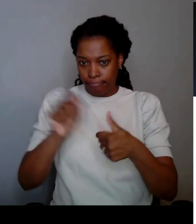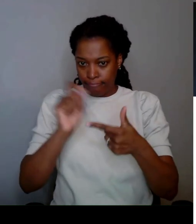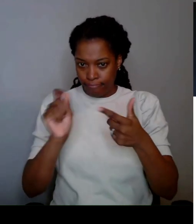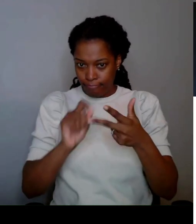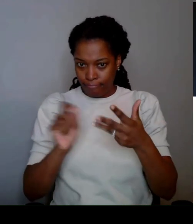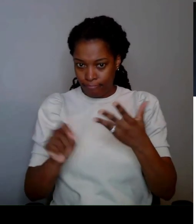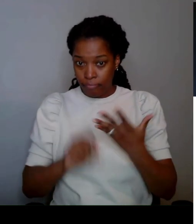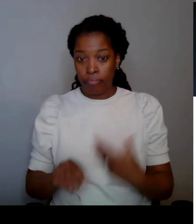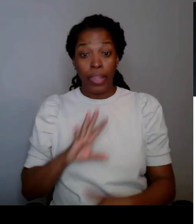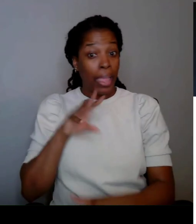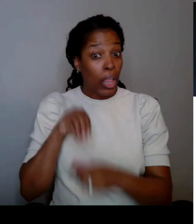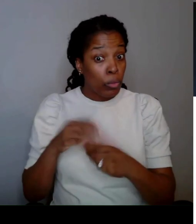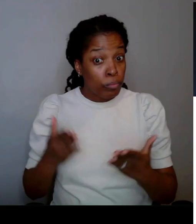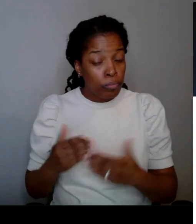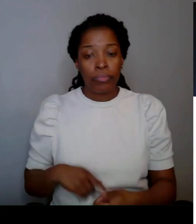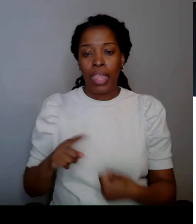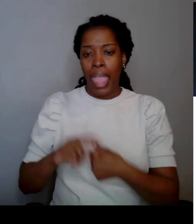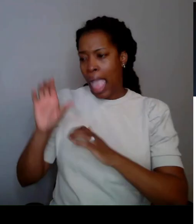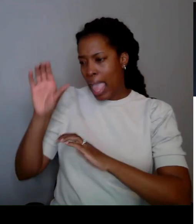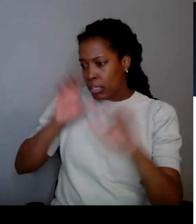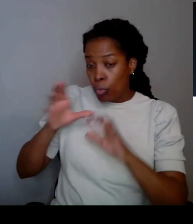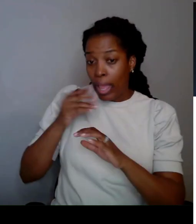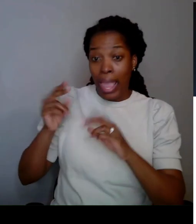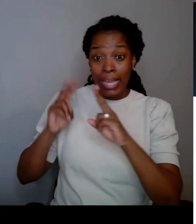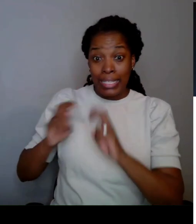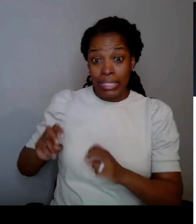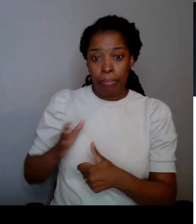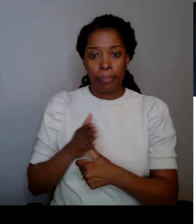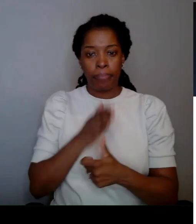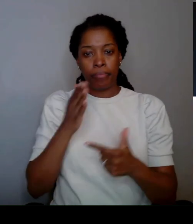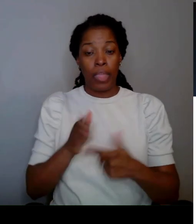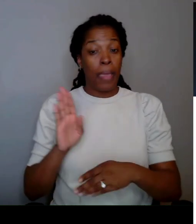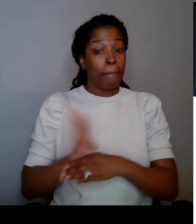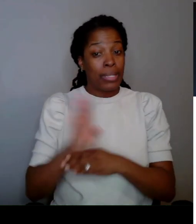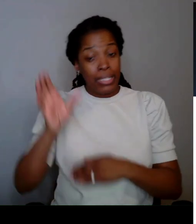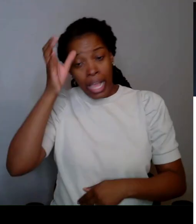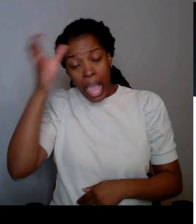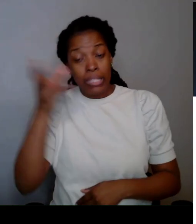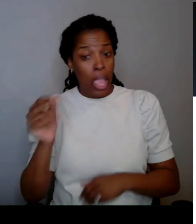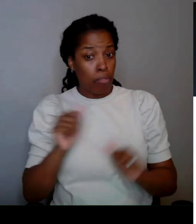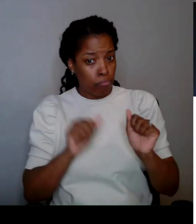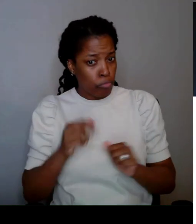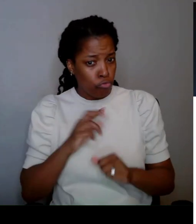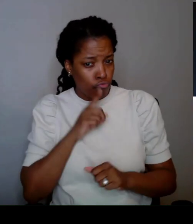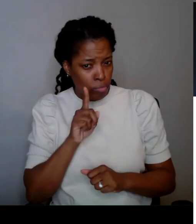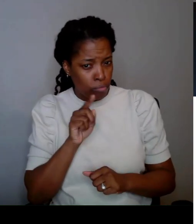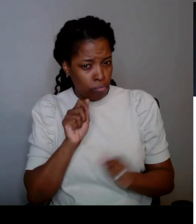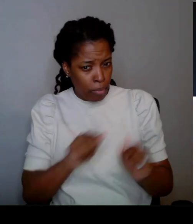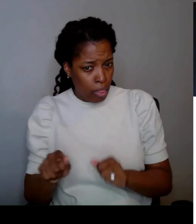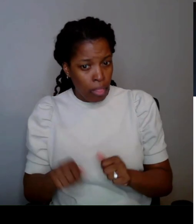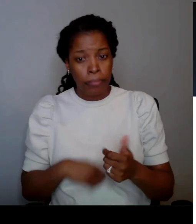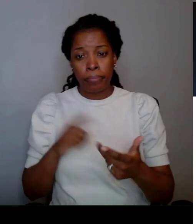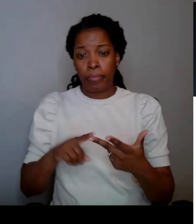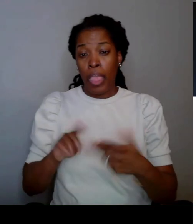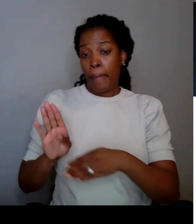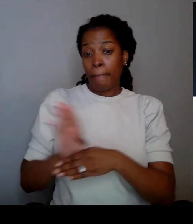business concept and feasibility, business plan and financial projections, and business launch and case closure.